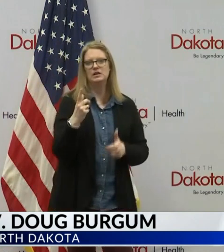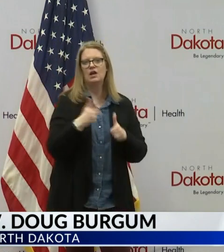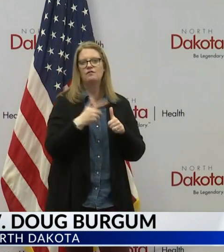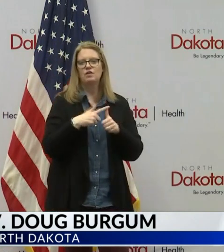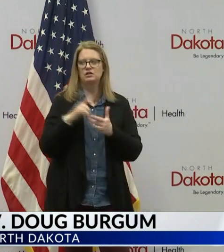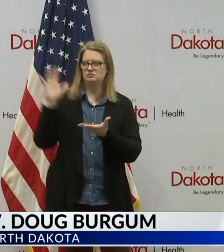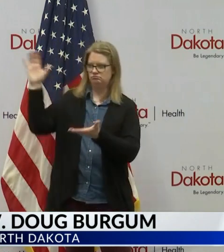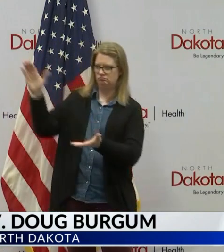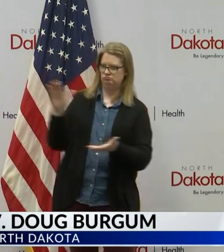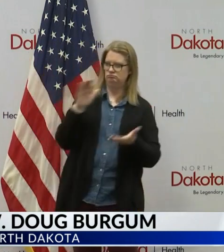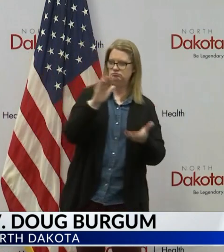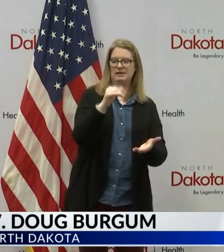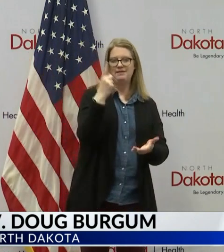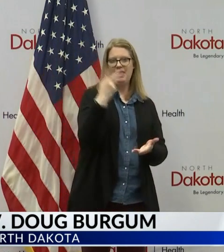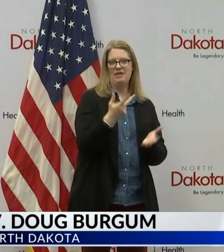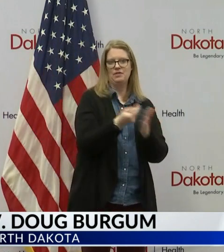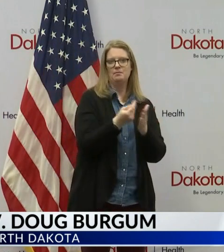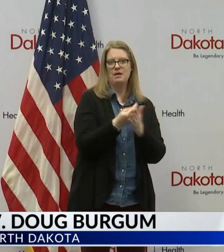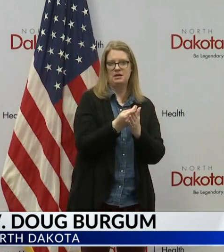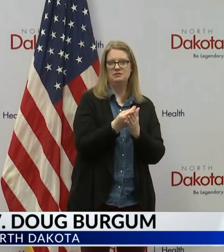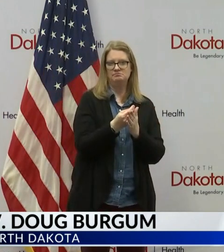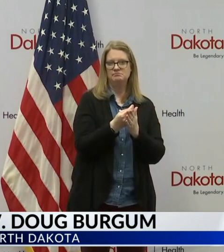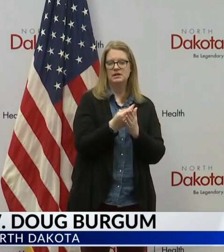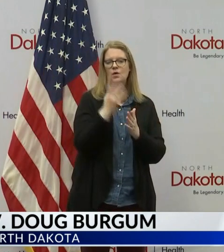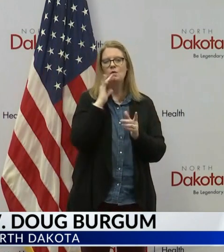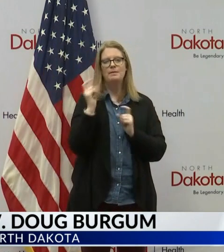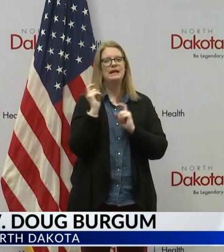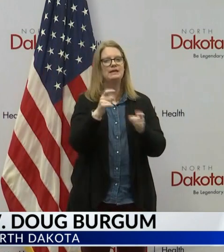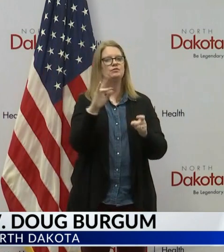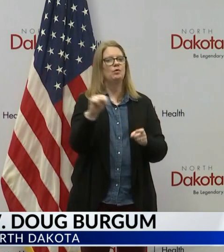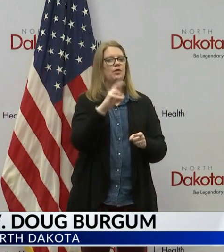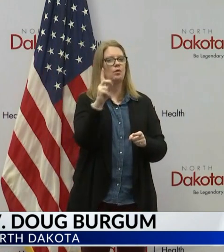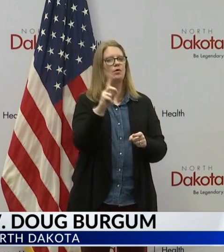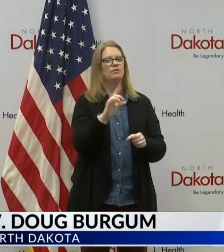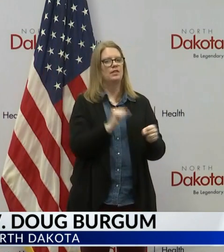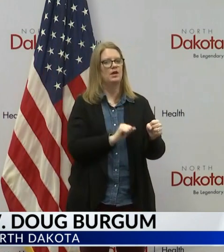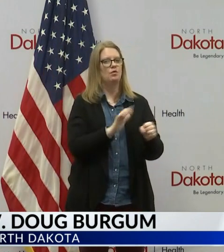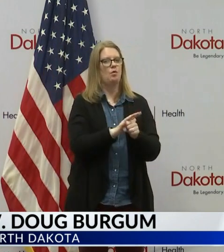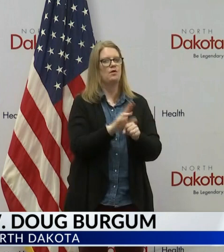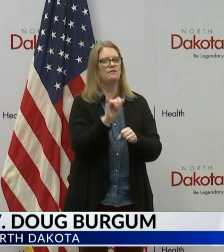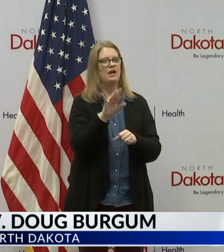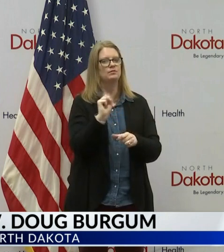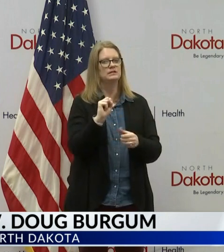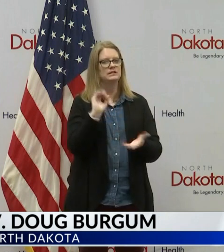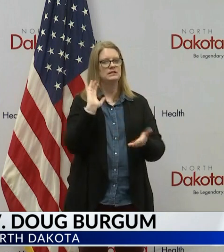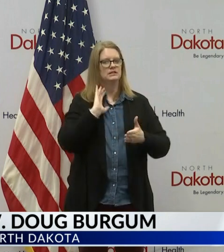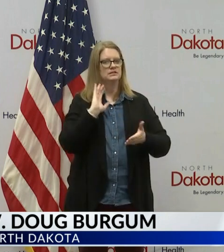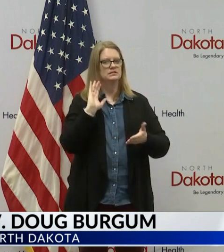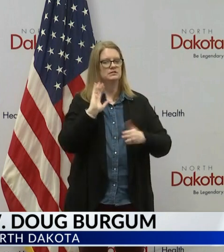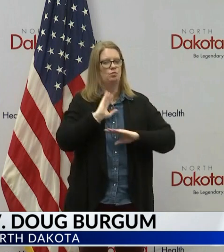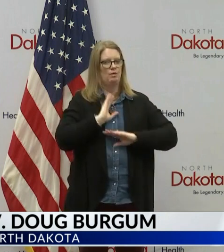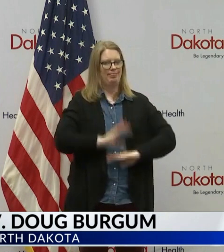THAT MONEY ARRIVED THE VERY NEXT DAY ON APRIL 15. YESTERDAY WE RECEIVED OUR INITIAL ALLOCATION OF HALF THE